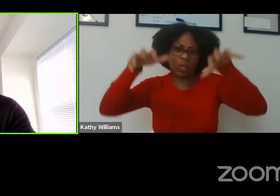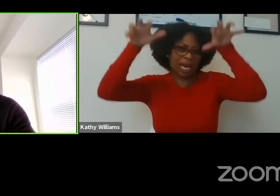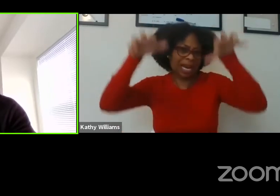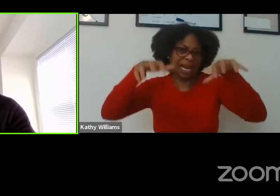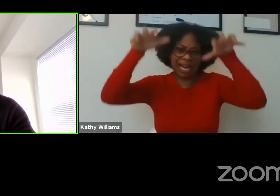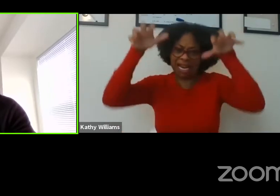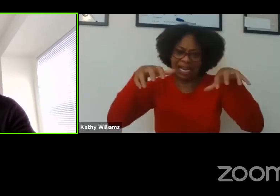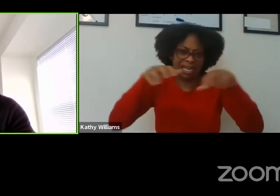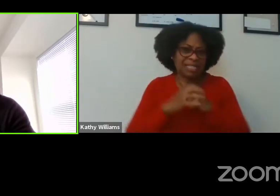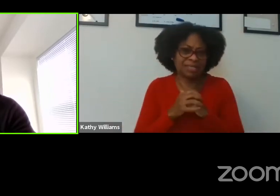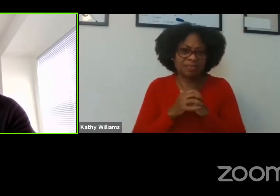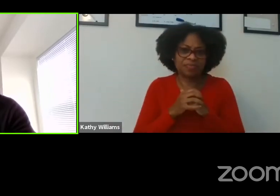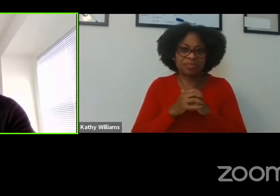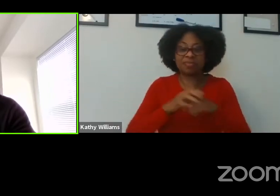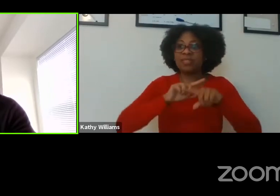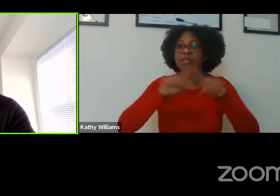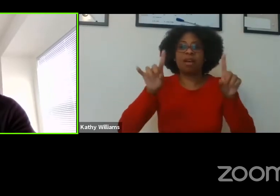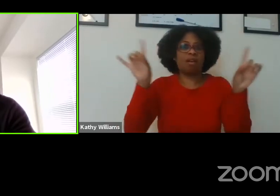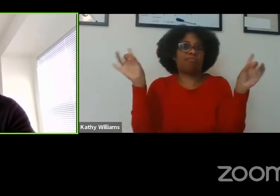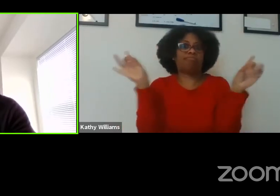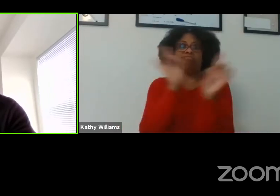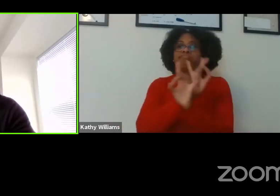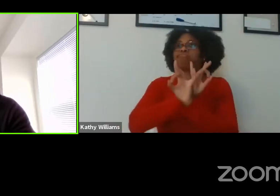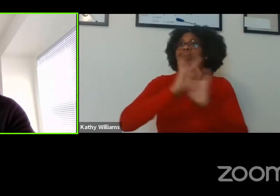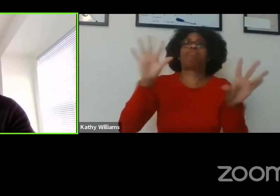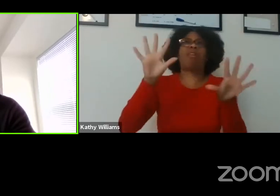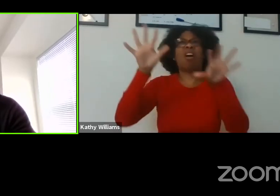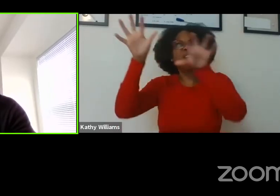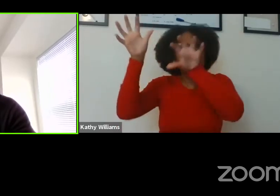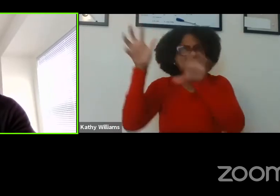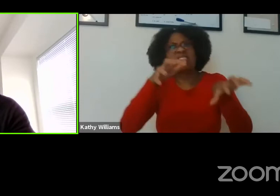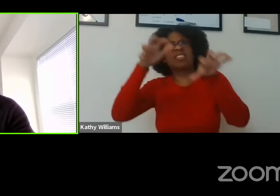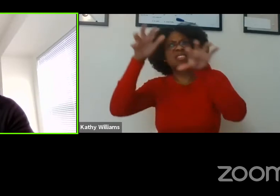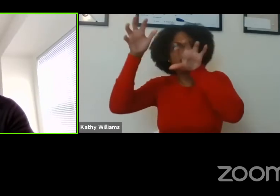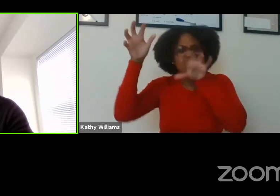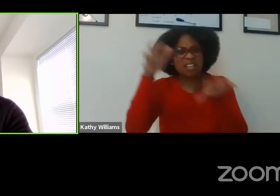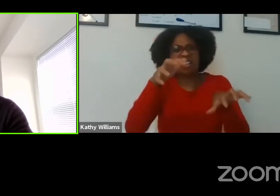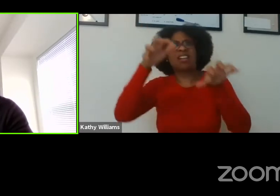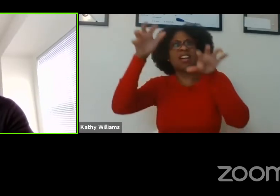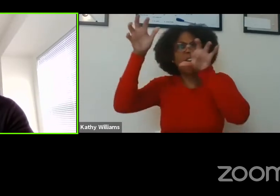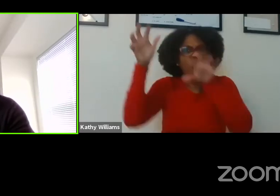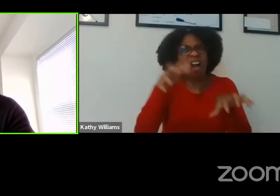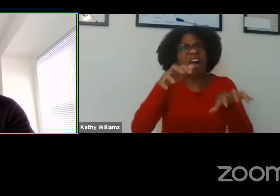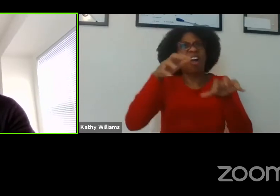There's usually like these horrible storms. So it started to rain. Then it started to rain harder.